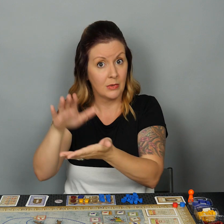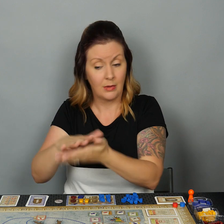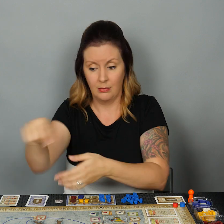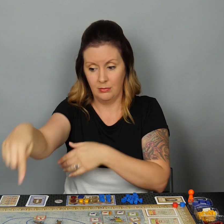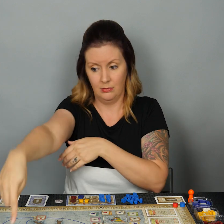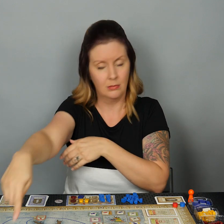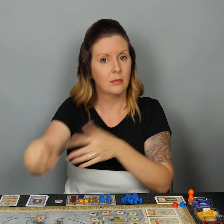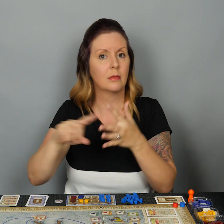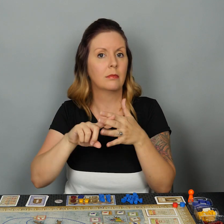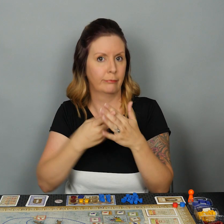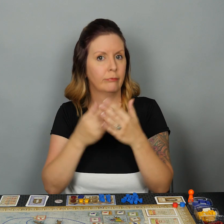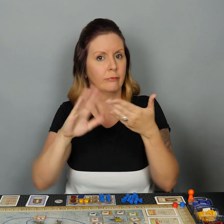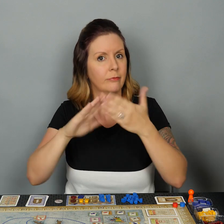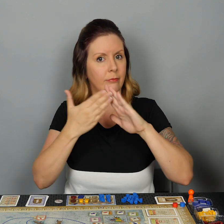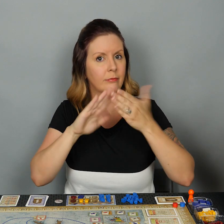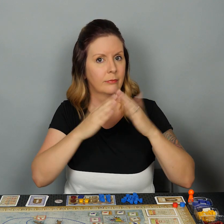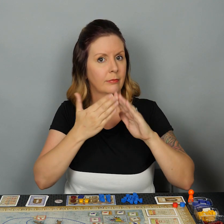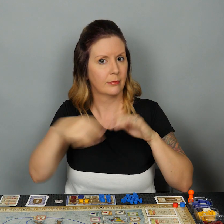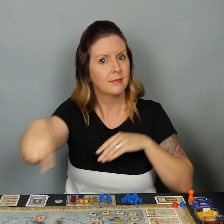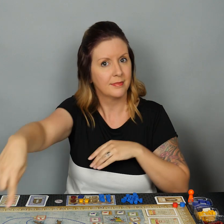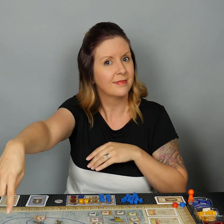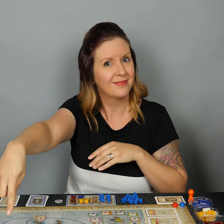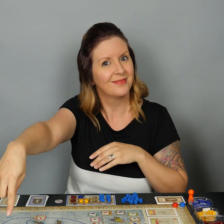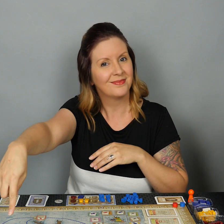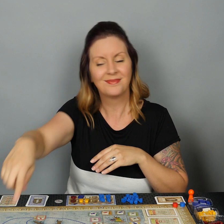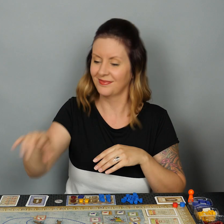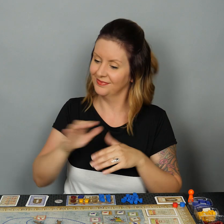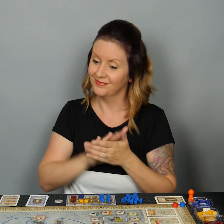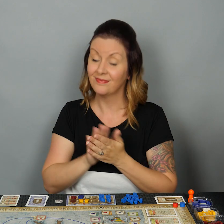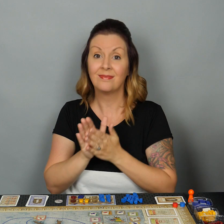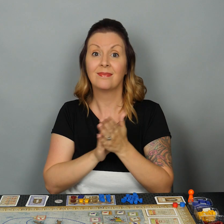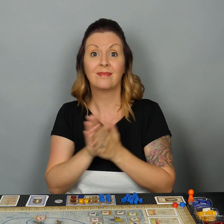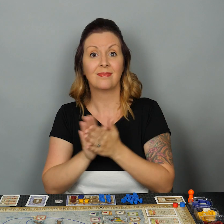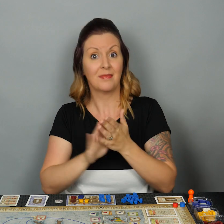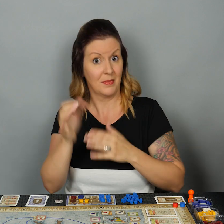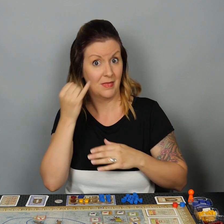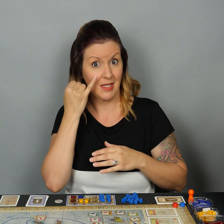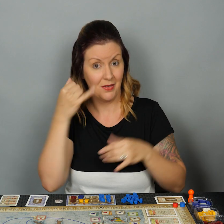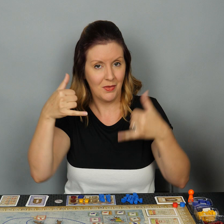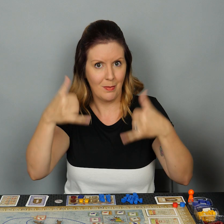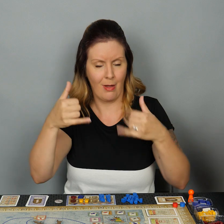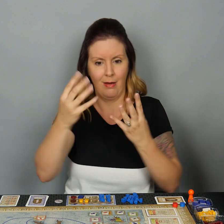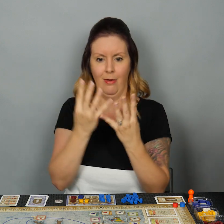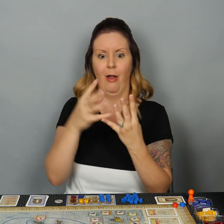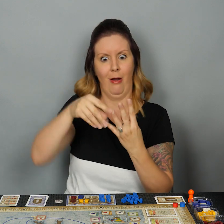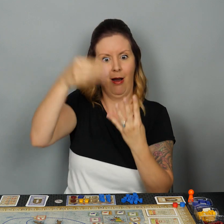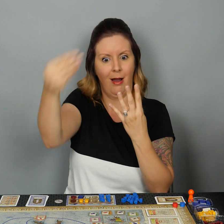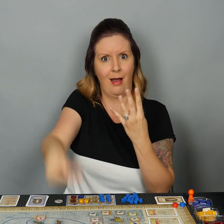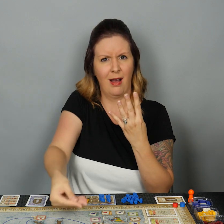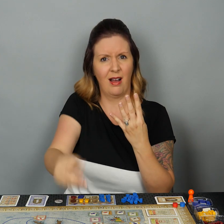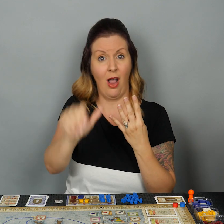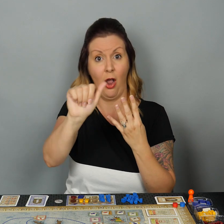The colonist is placed in the starting city.